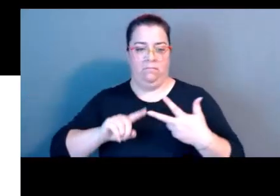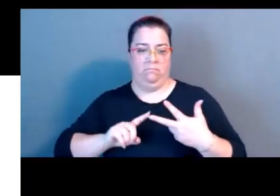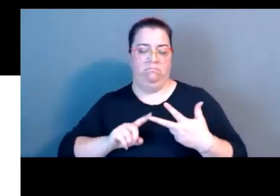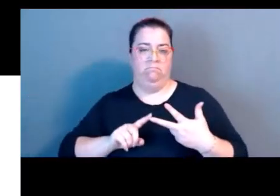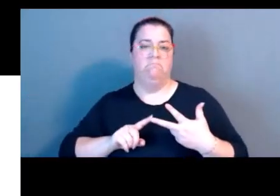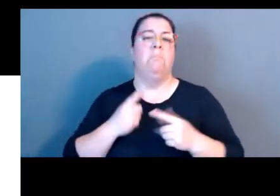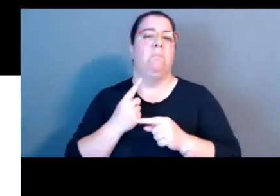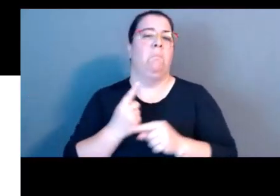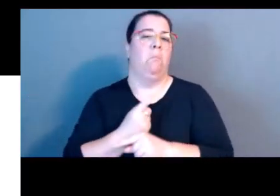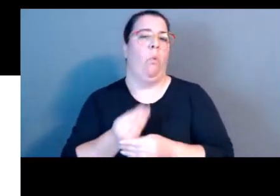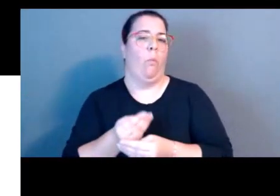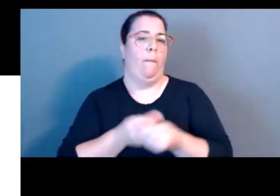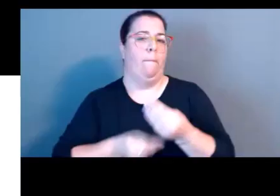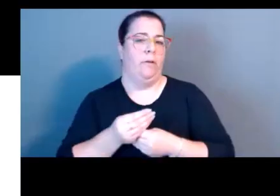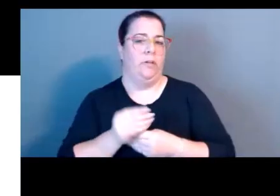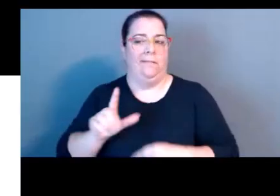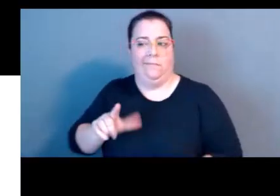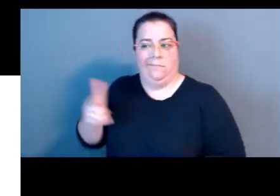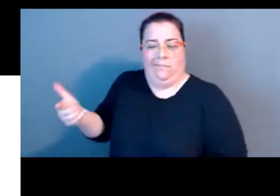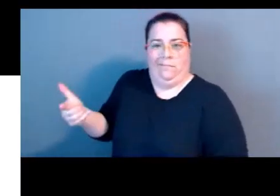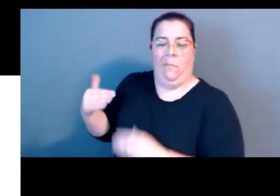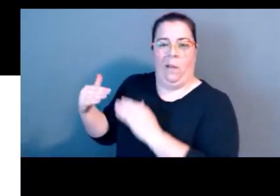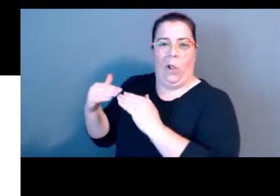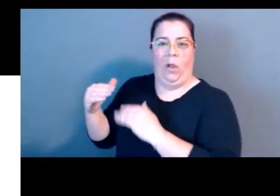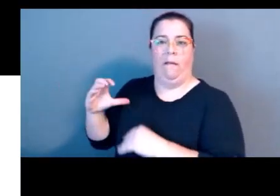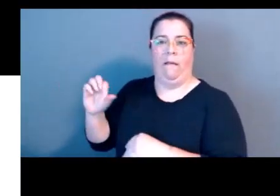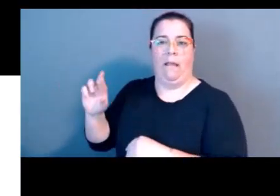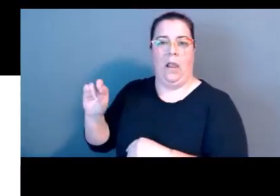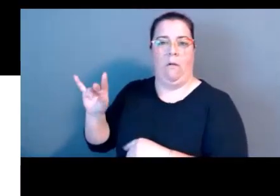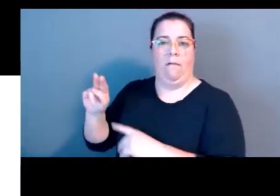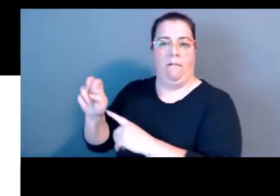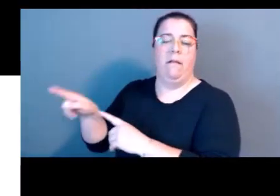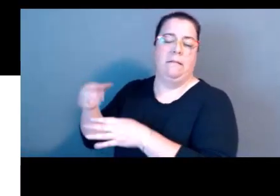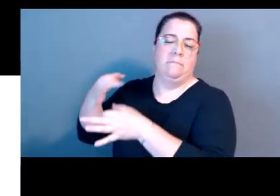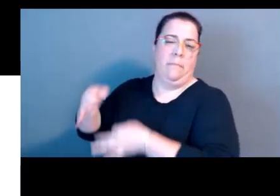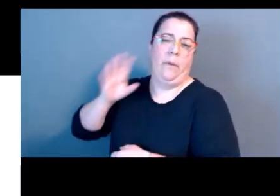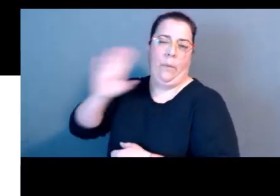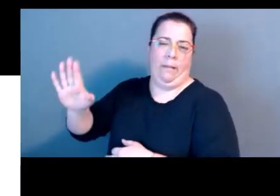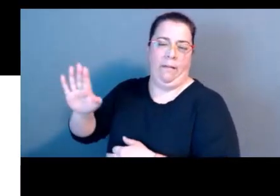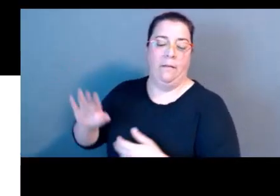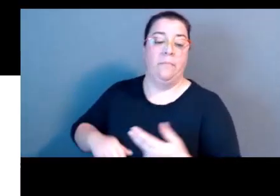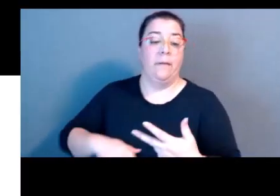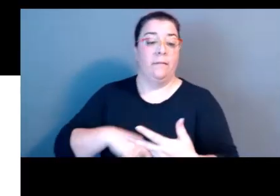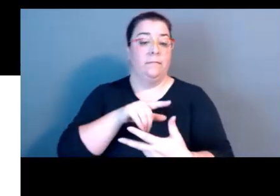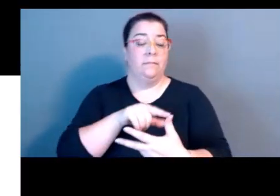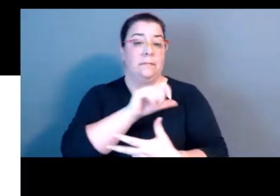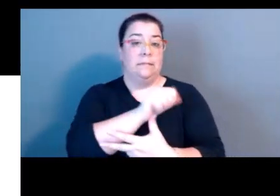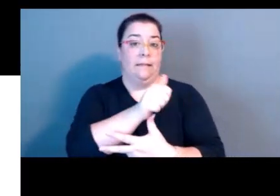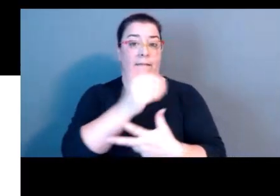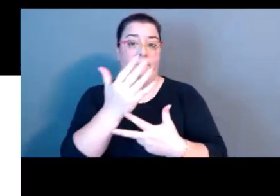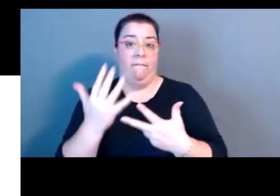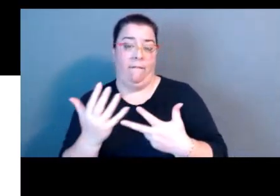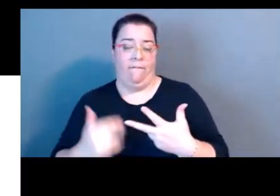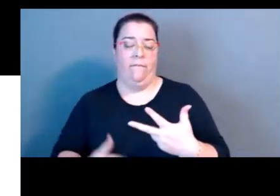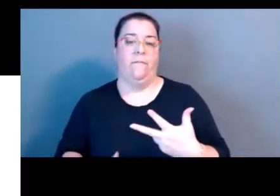later in the presentation, and this is also out of 5. The threshold for this criterion is 10 out of 20.